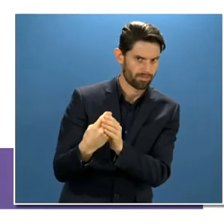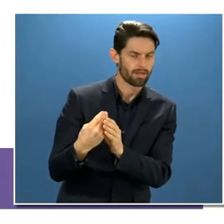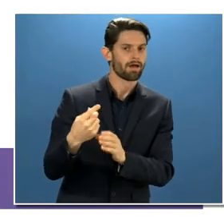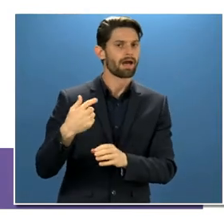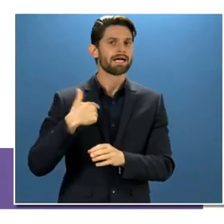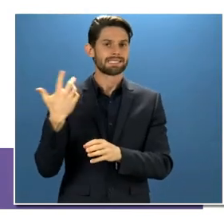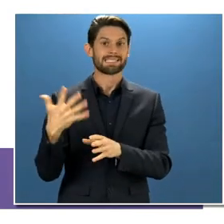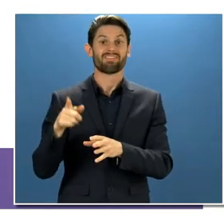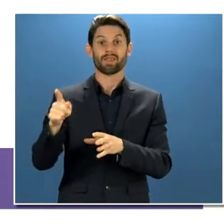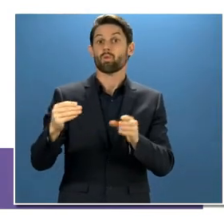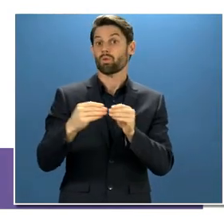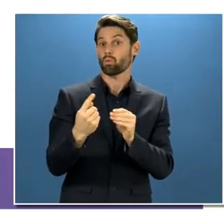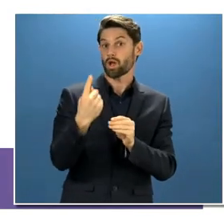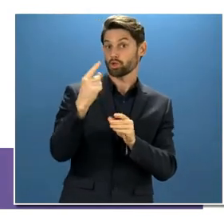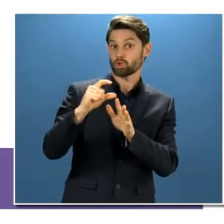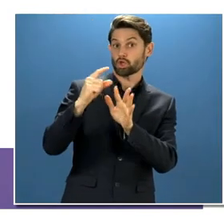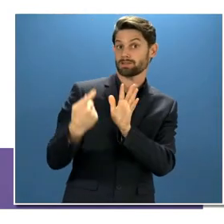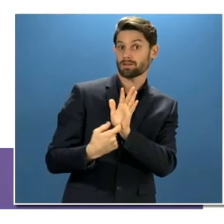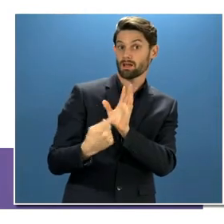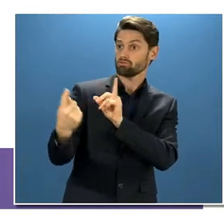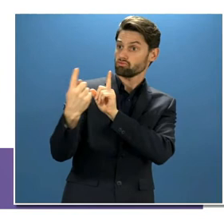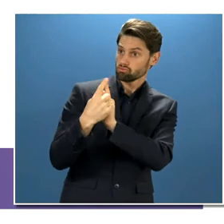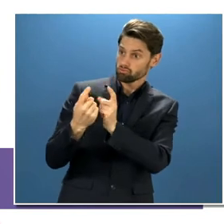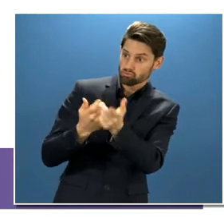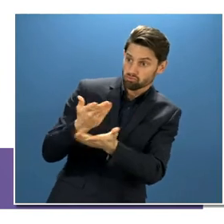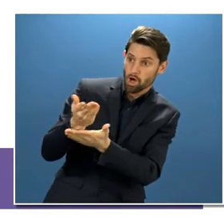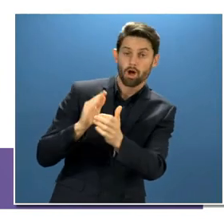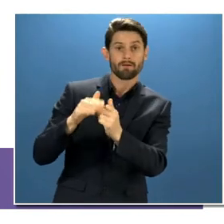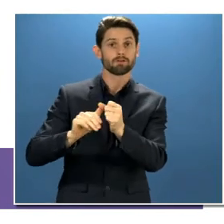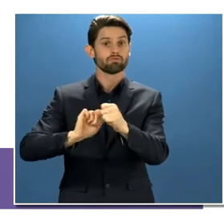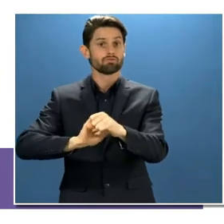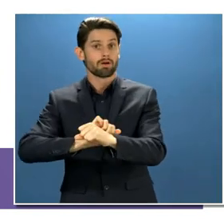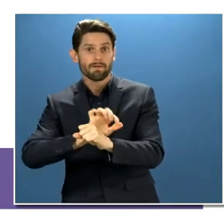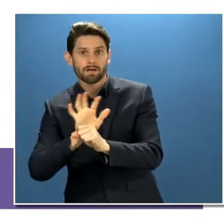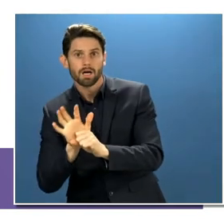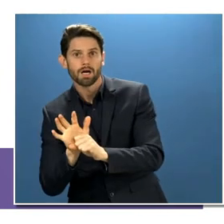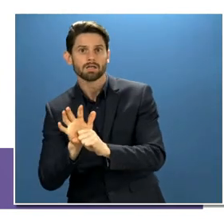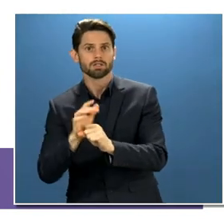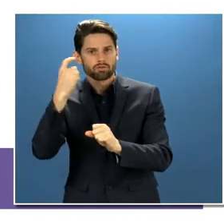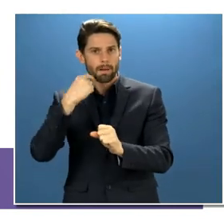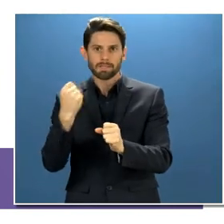doctors and, you know, we just found it interesting about coronavirus, how we can be all aware together.